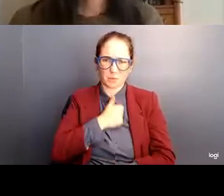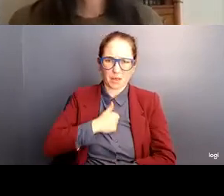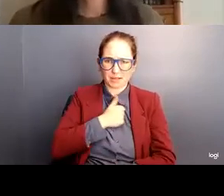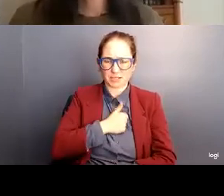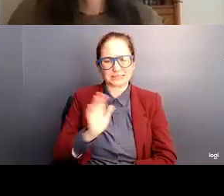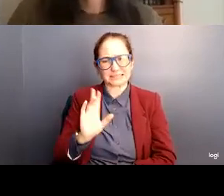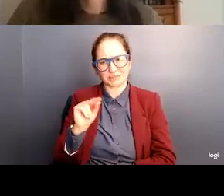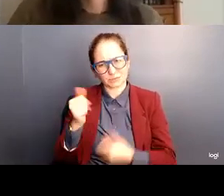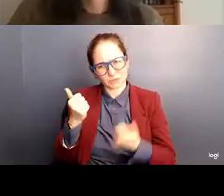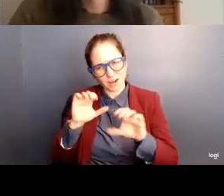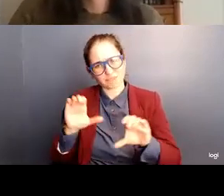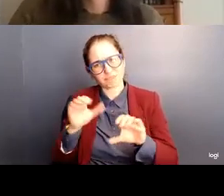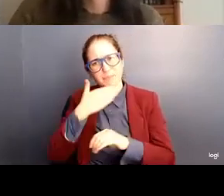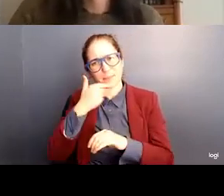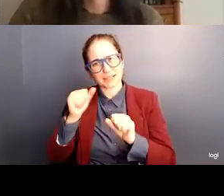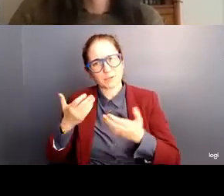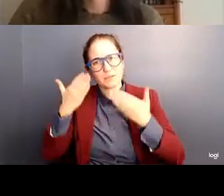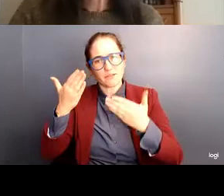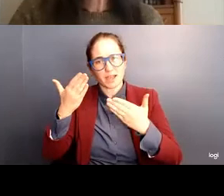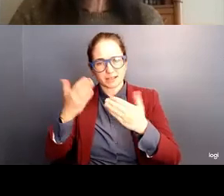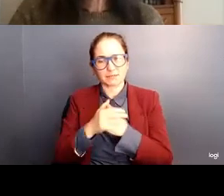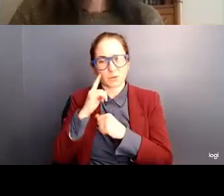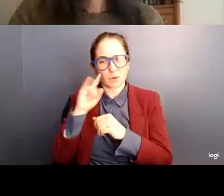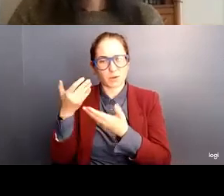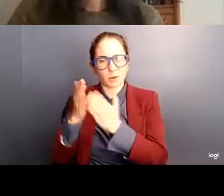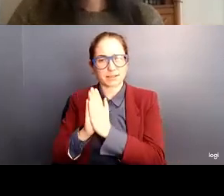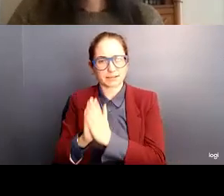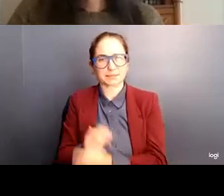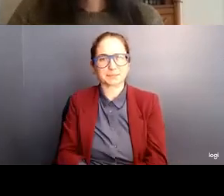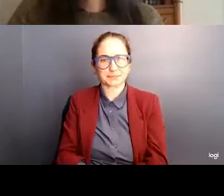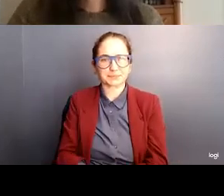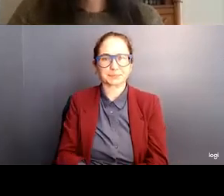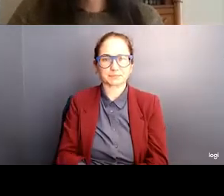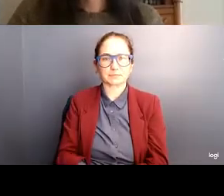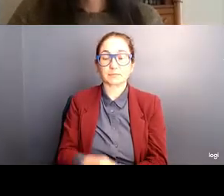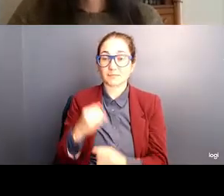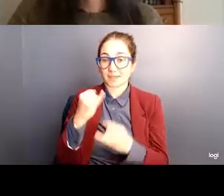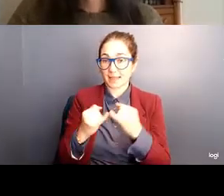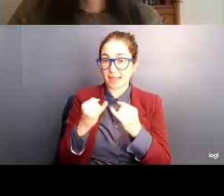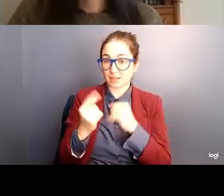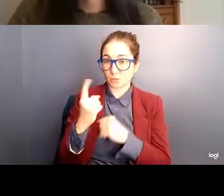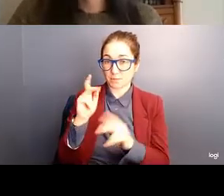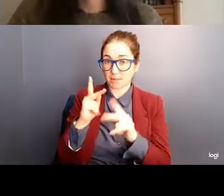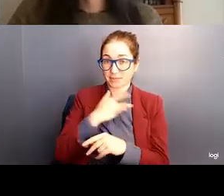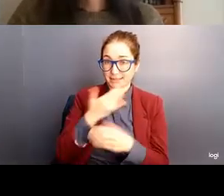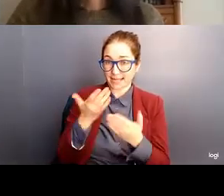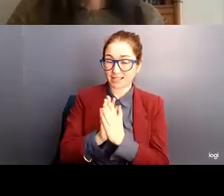your best to provide the request. And then the final question that I get is, do we have to?